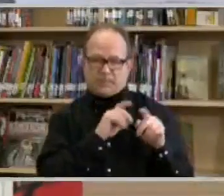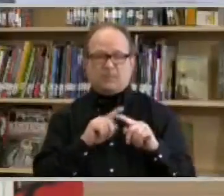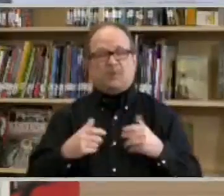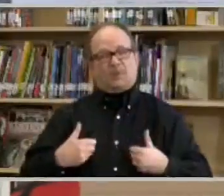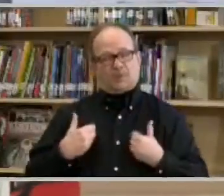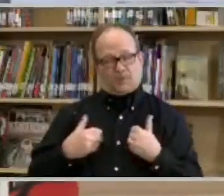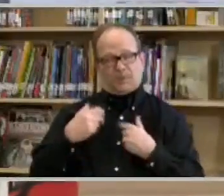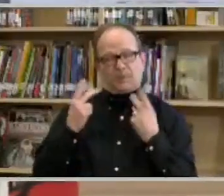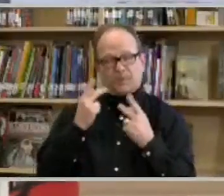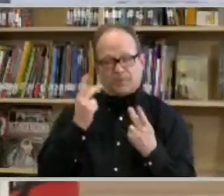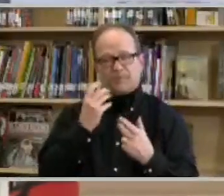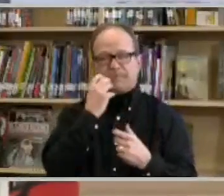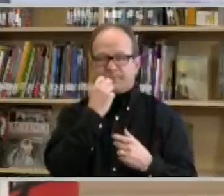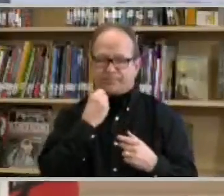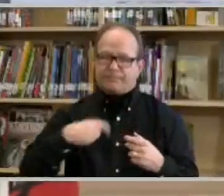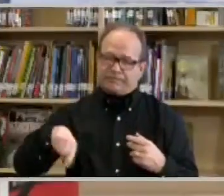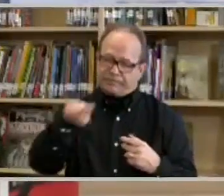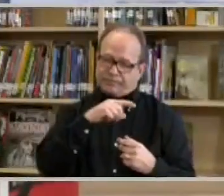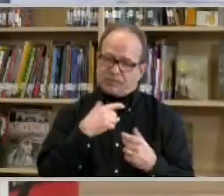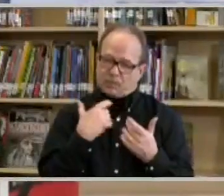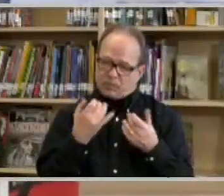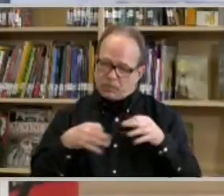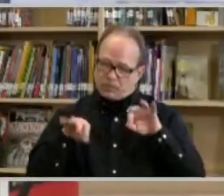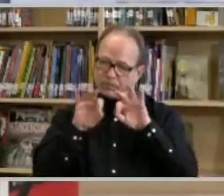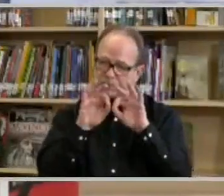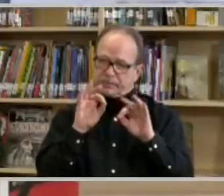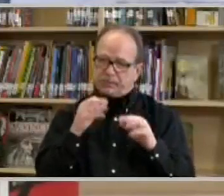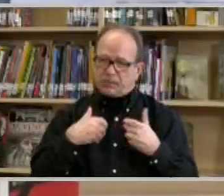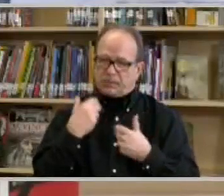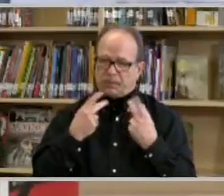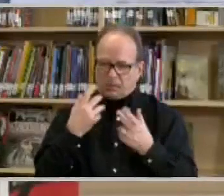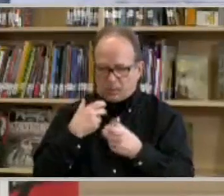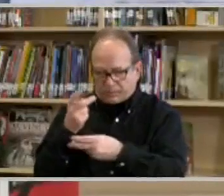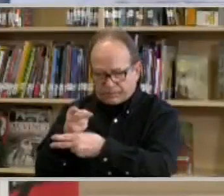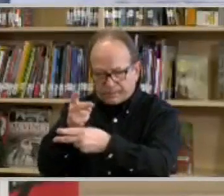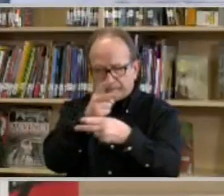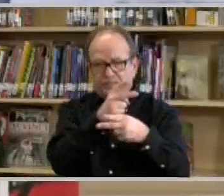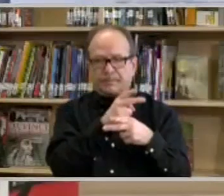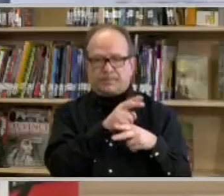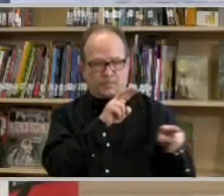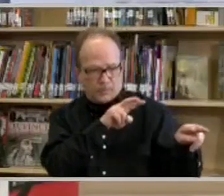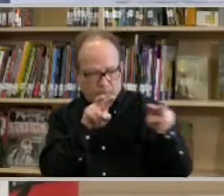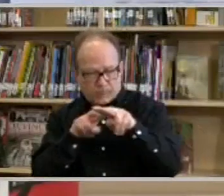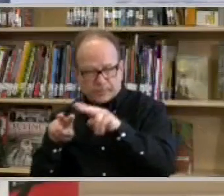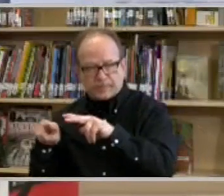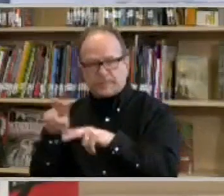SAFETY, AND LETTING YOUNG PEOPLE KNOW WE CARE ABOUT THEM, WE'RE GOING TO MAKE